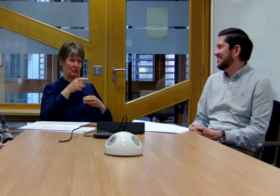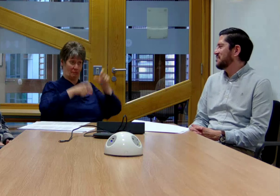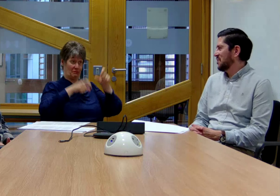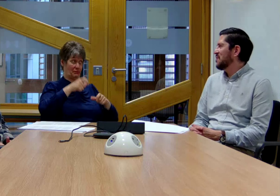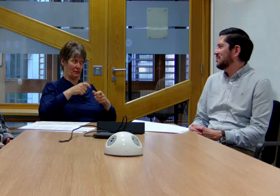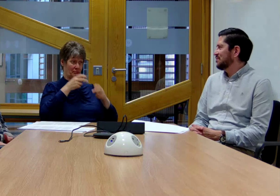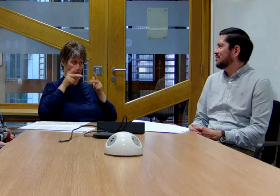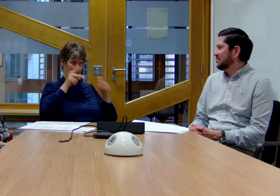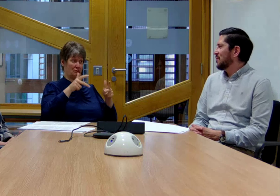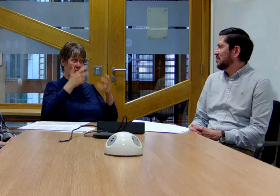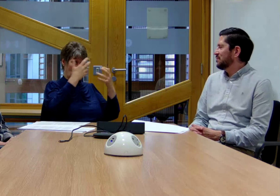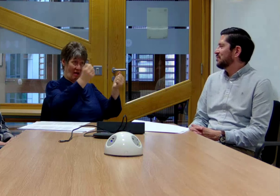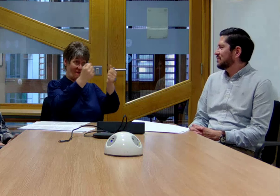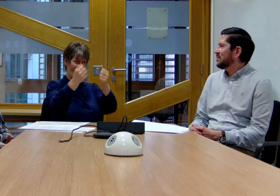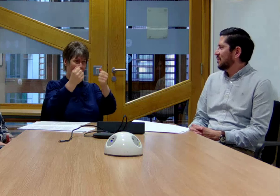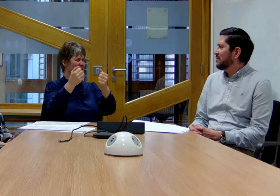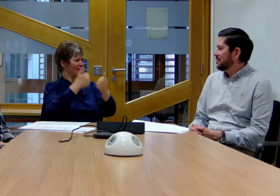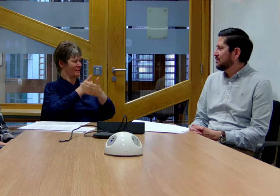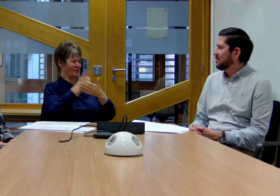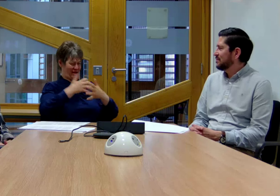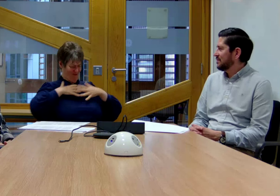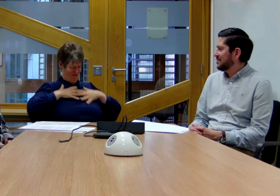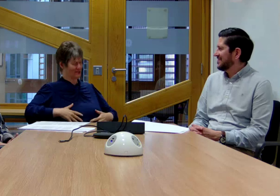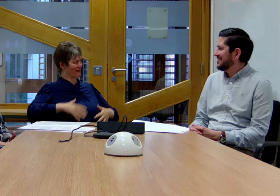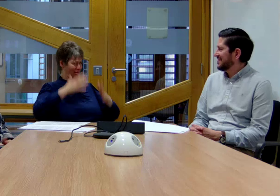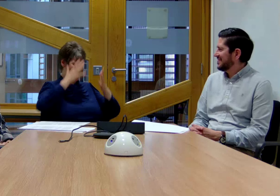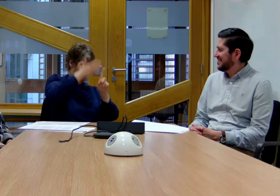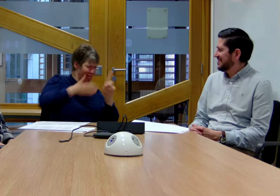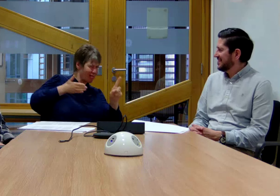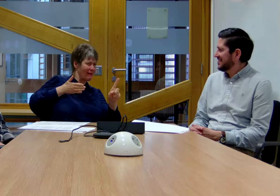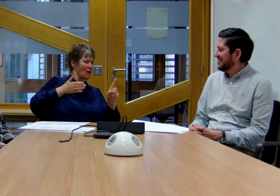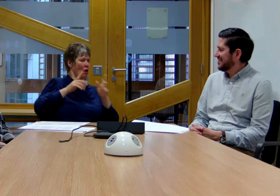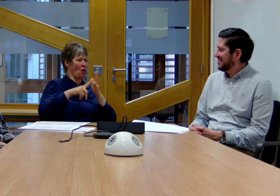People quite often have a nickname about something, about maybe a physical feature or something